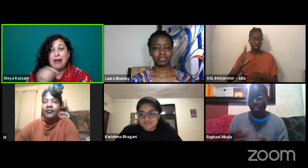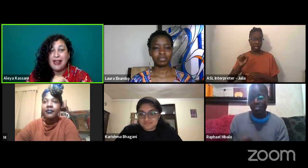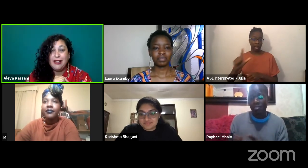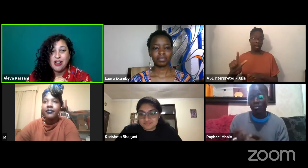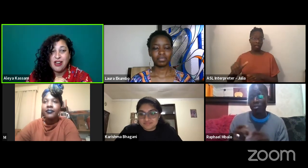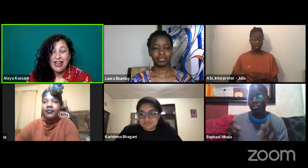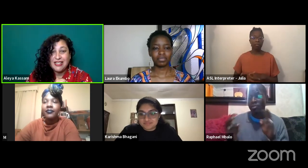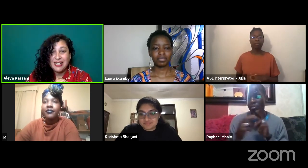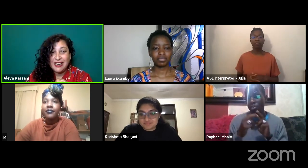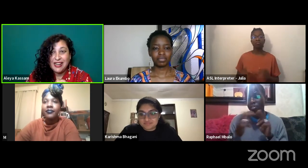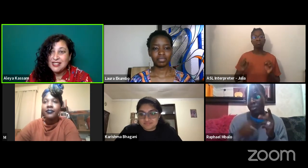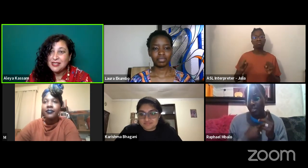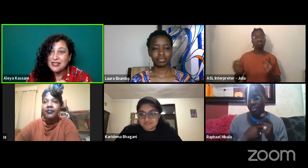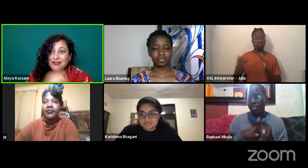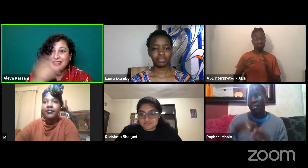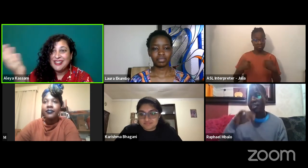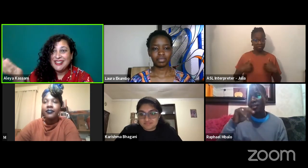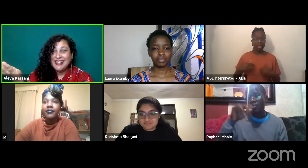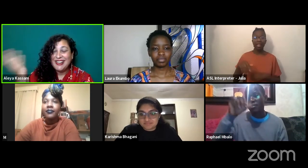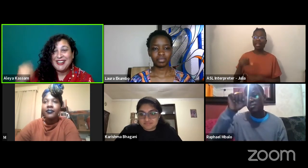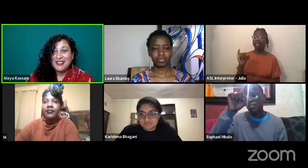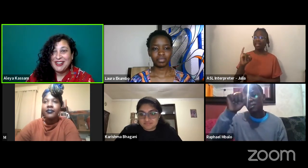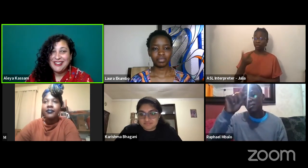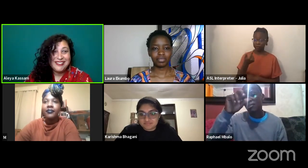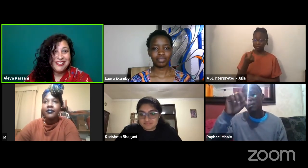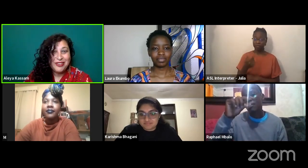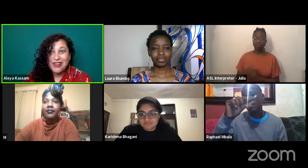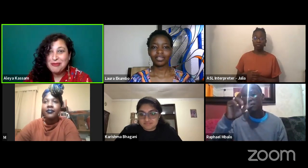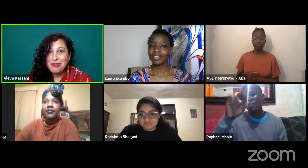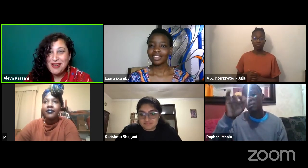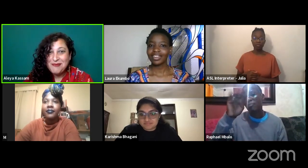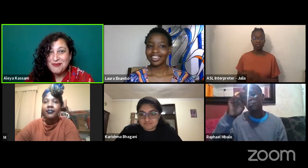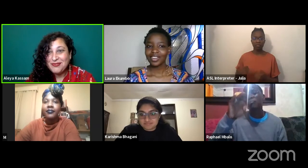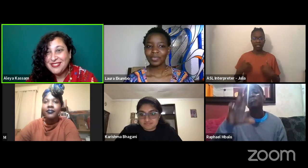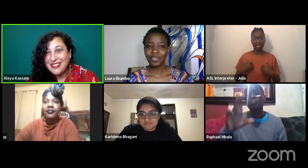My handles are @aleyakassam, Laura any more